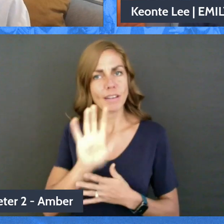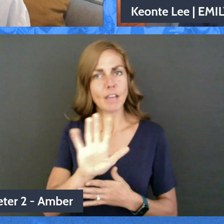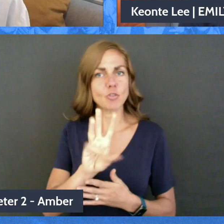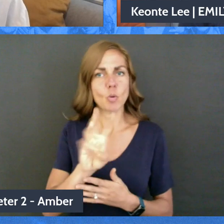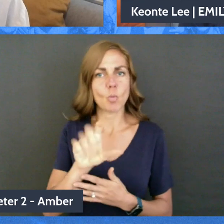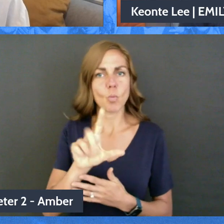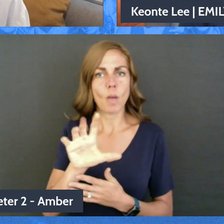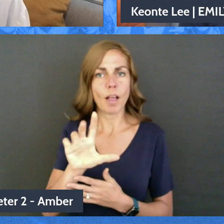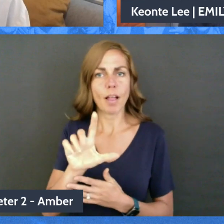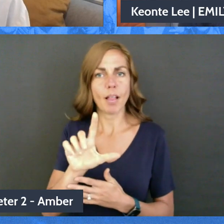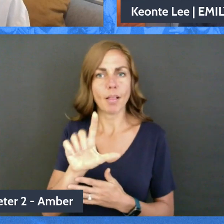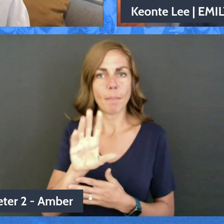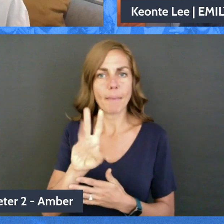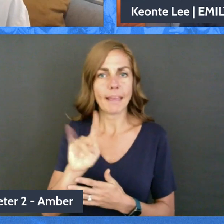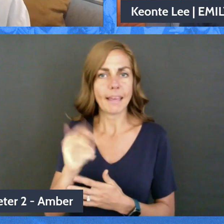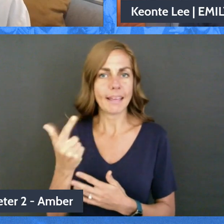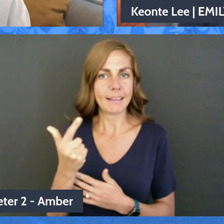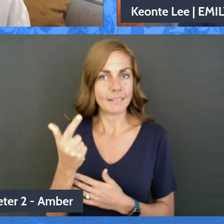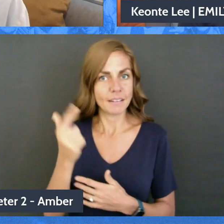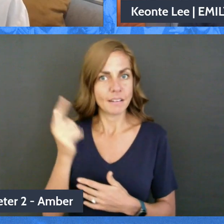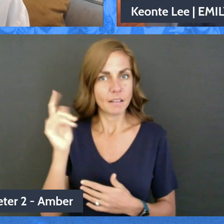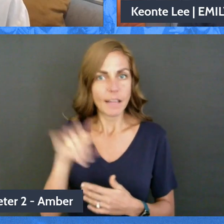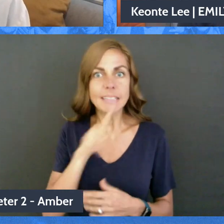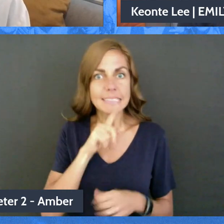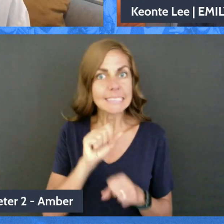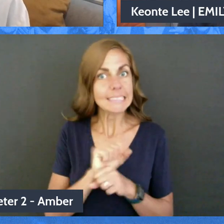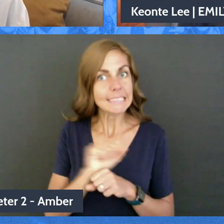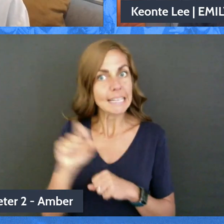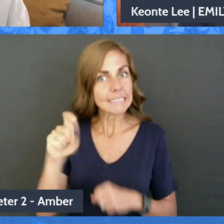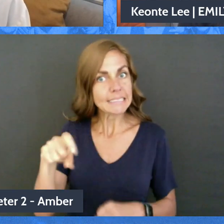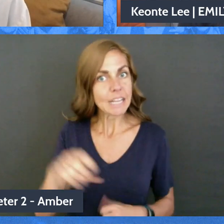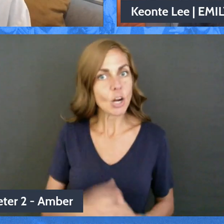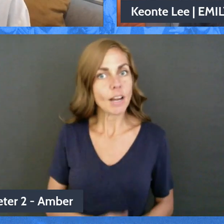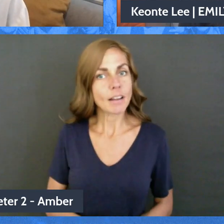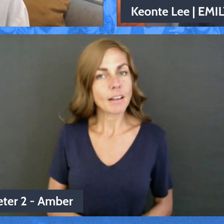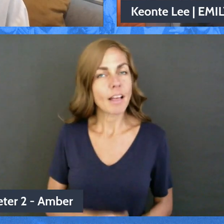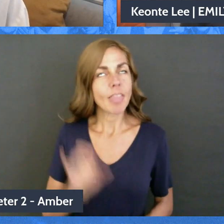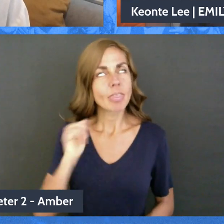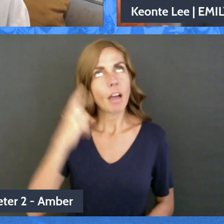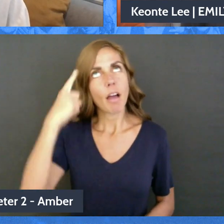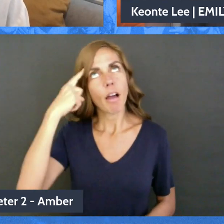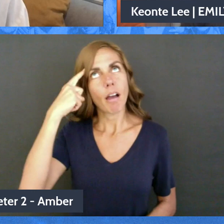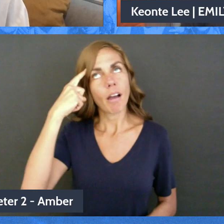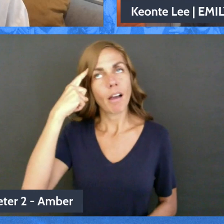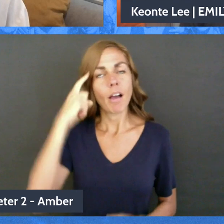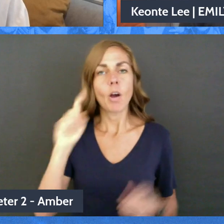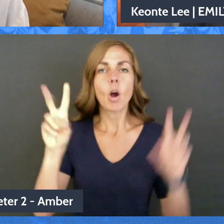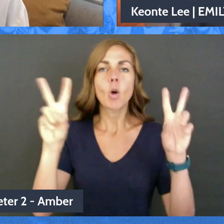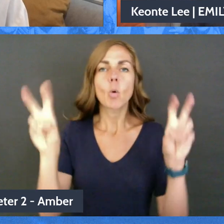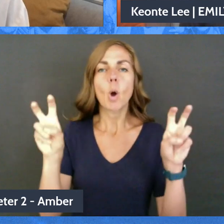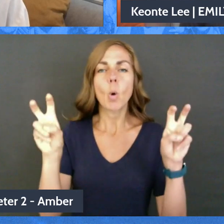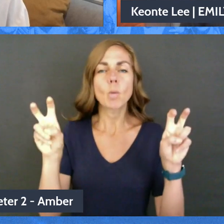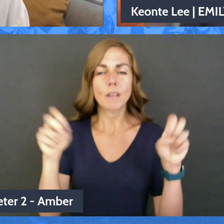It's actually necessary. And that makes me think about a quote that I've seen floating around